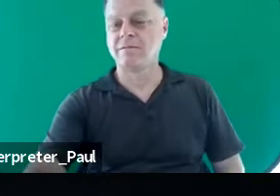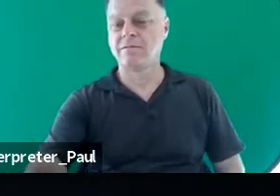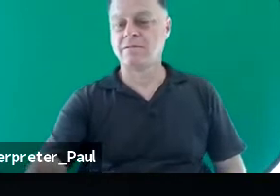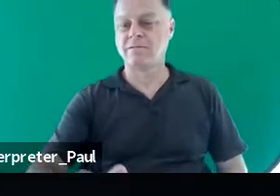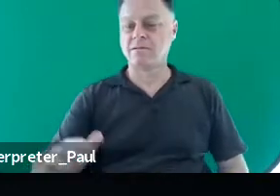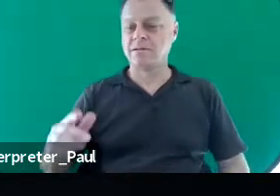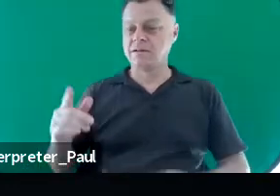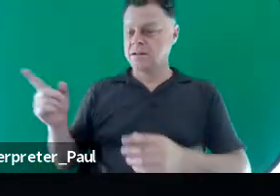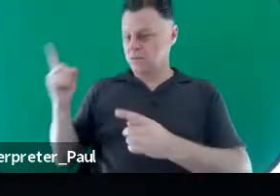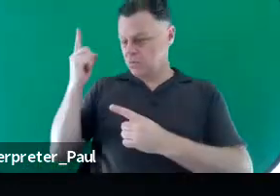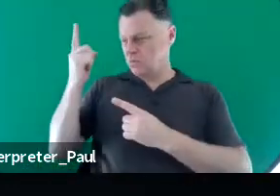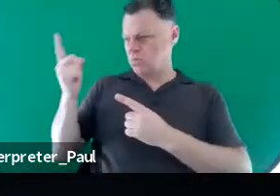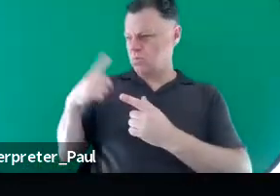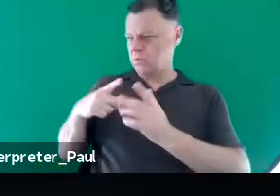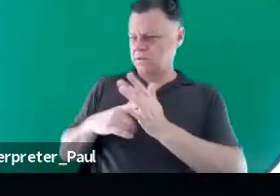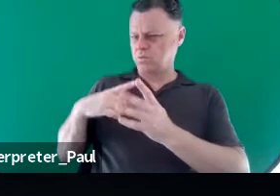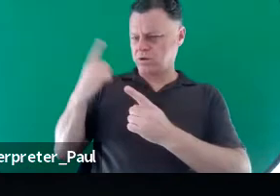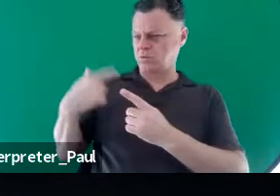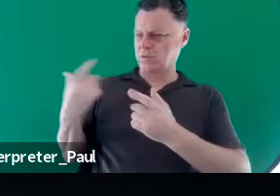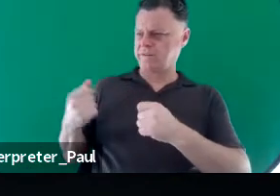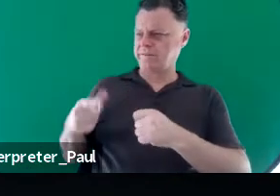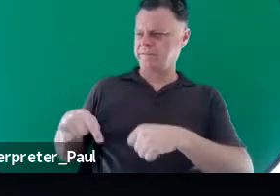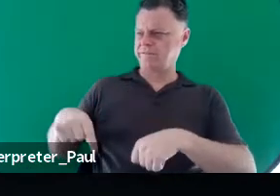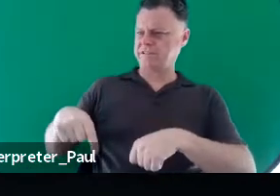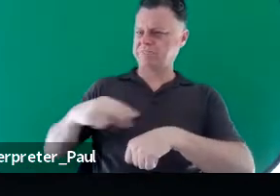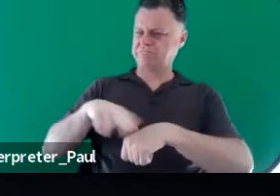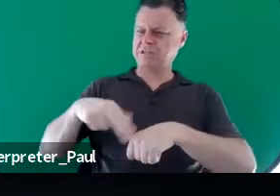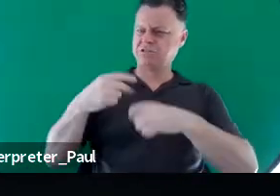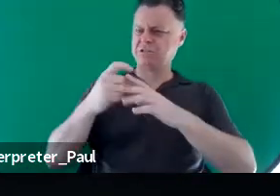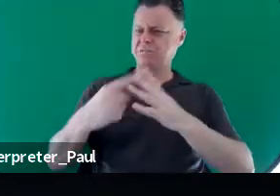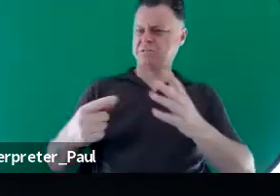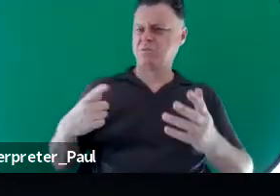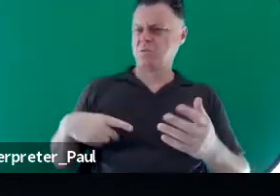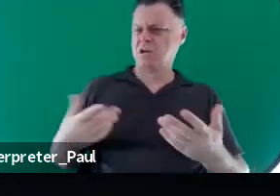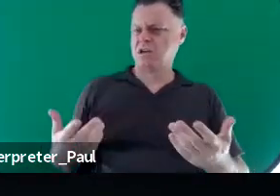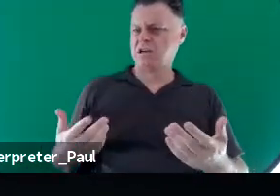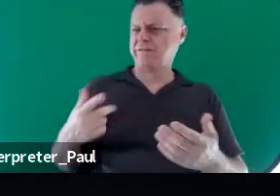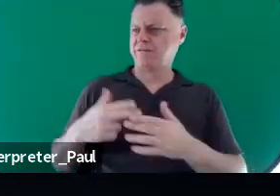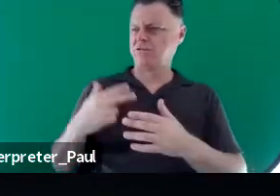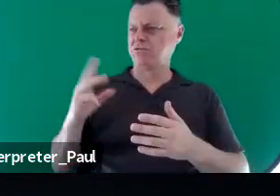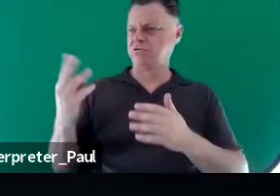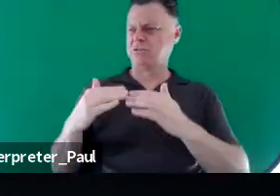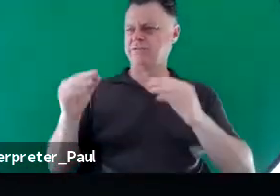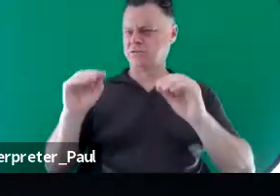How is it important to us in the tertiary sector? LISA: I think, you know, the National Disability